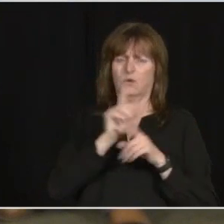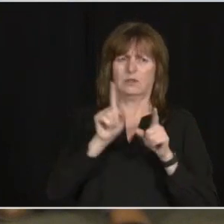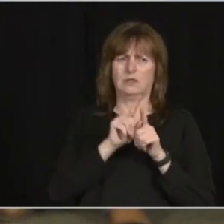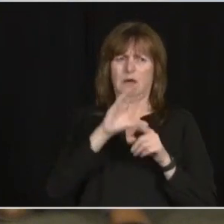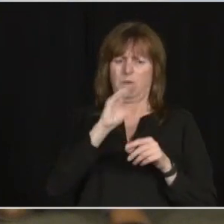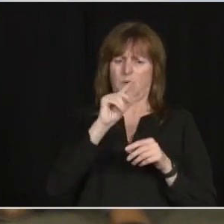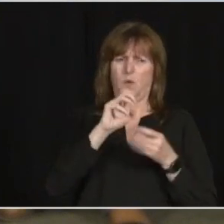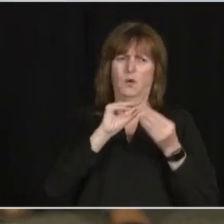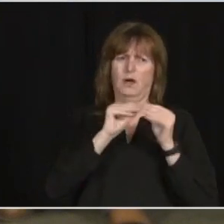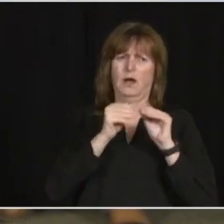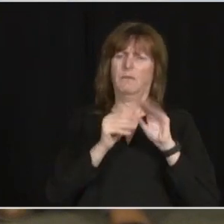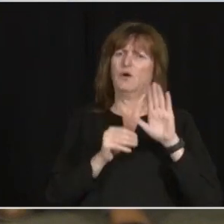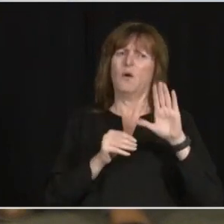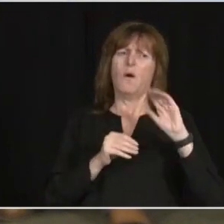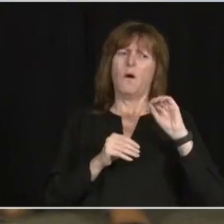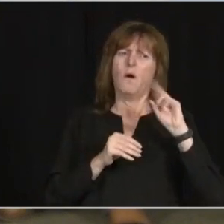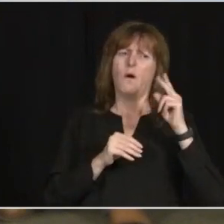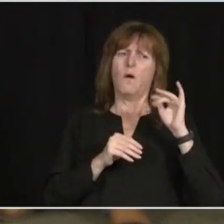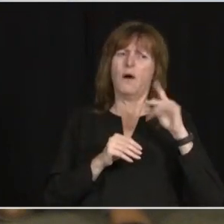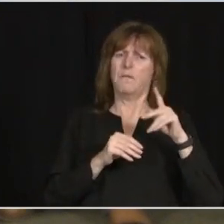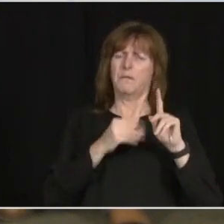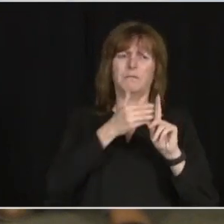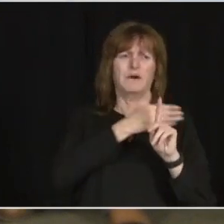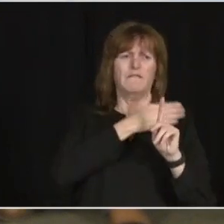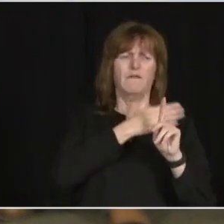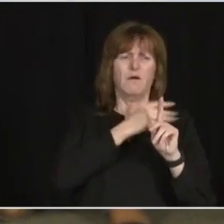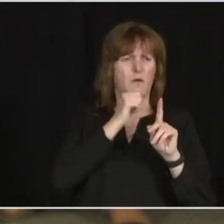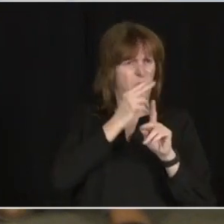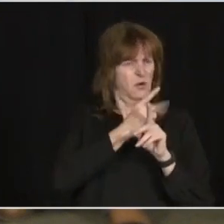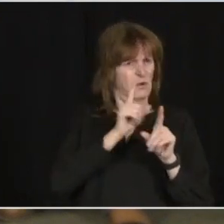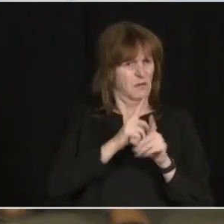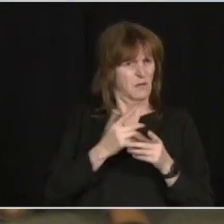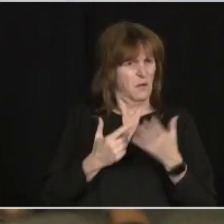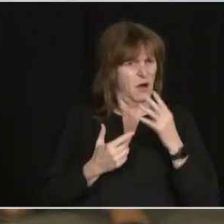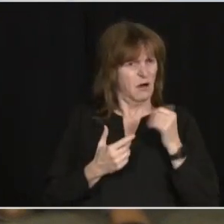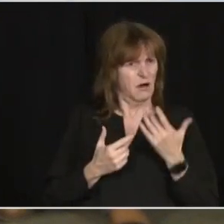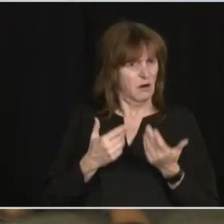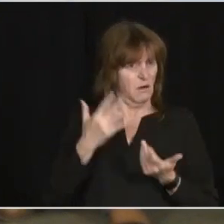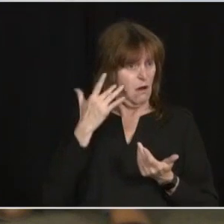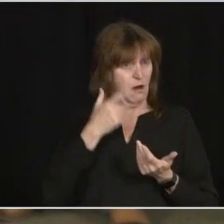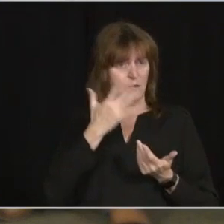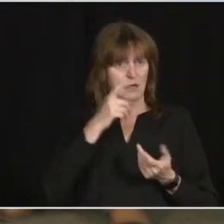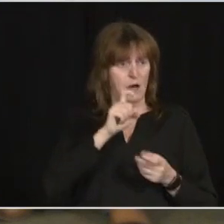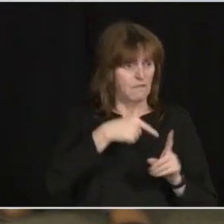Many doctors obviously have bills, rent, staff, have to pay overhead overhead.